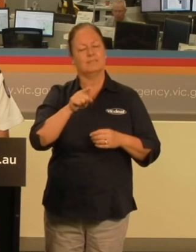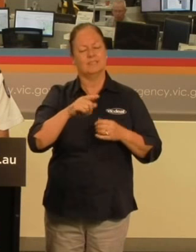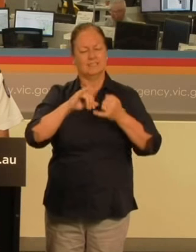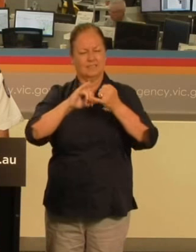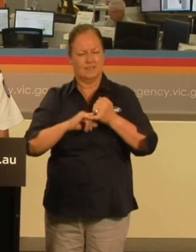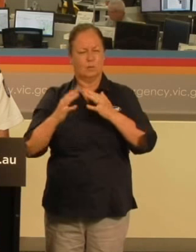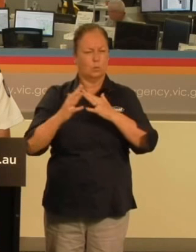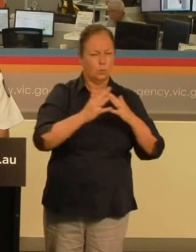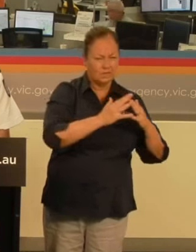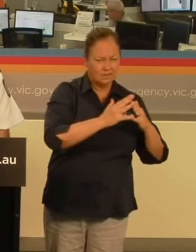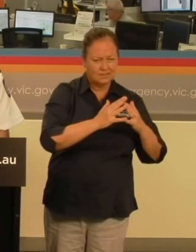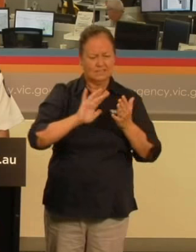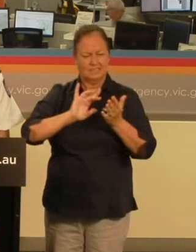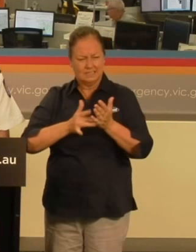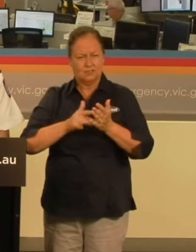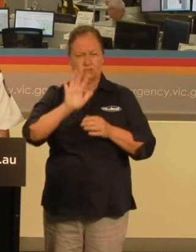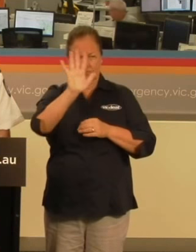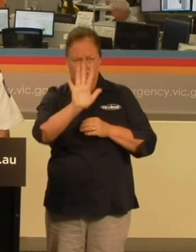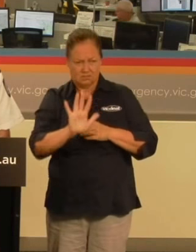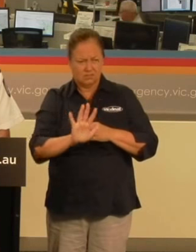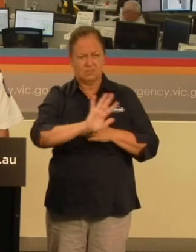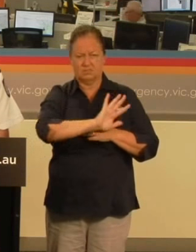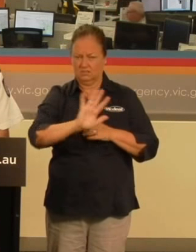districts which are large areas of Victoria are very much focused on the